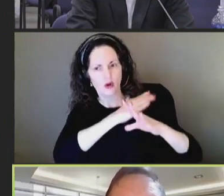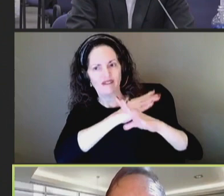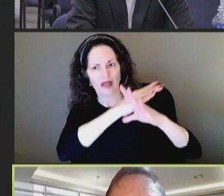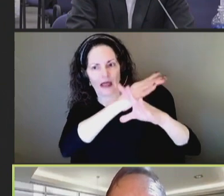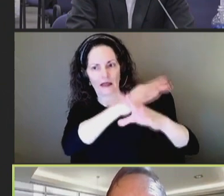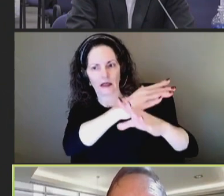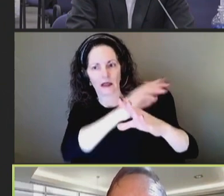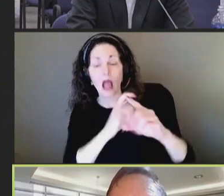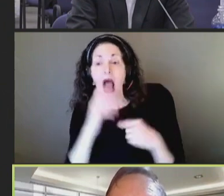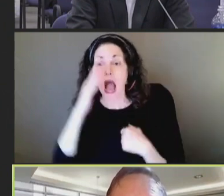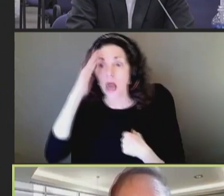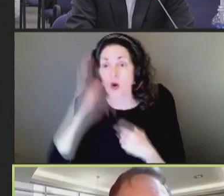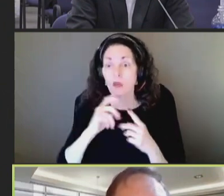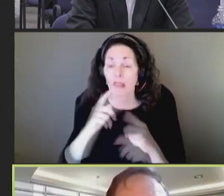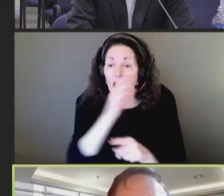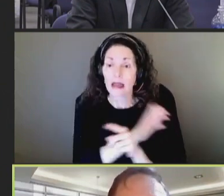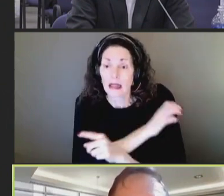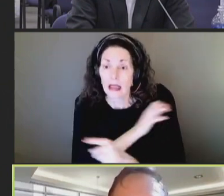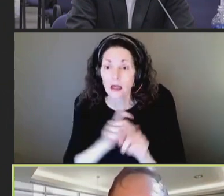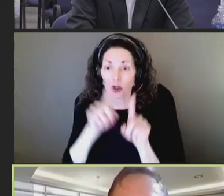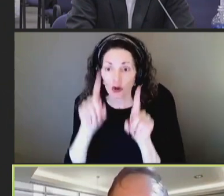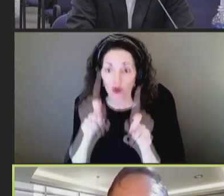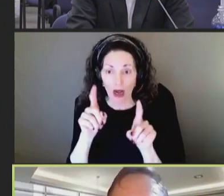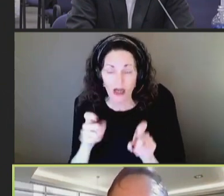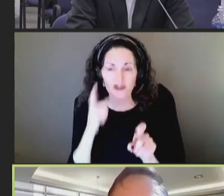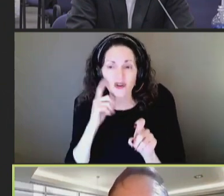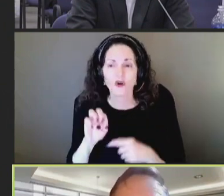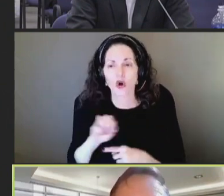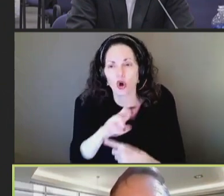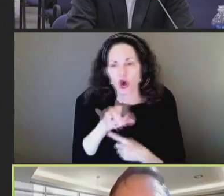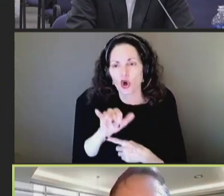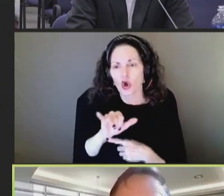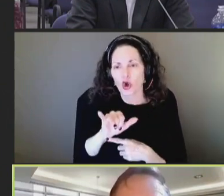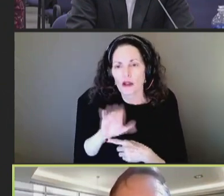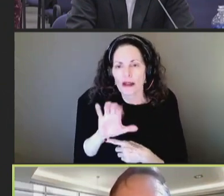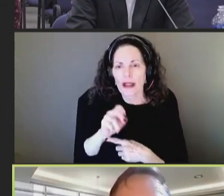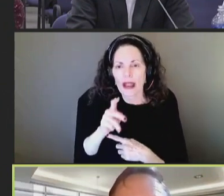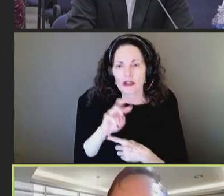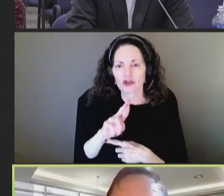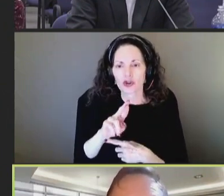in patients at earlier stage disease, we have one looking at patients with stage one and